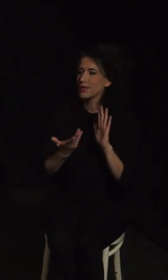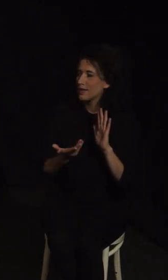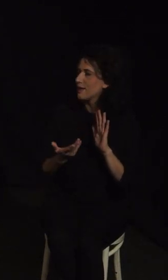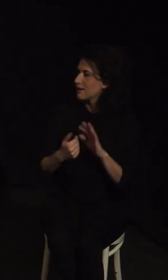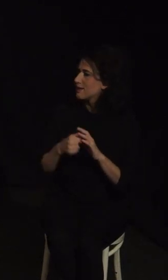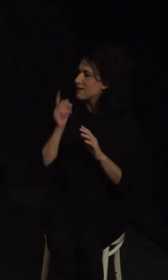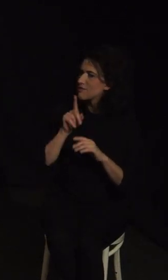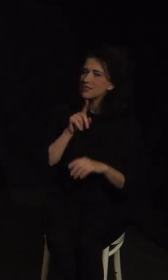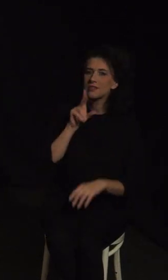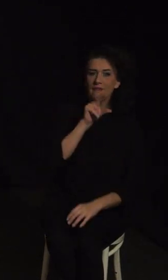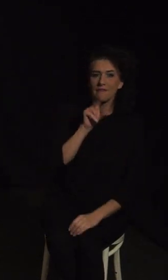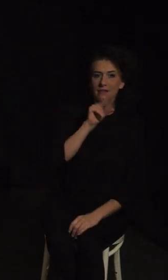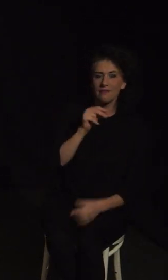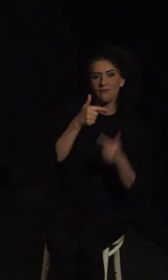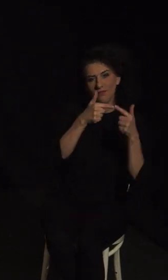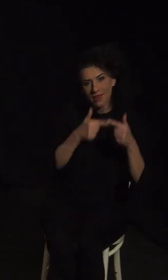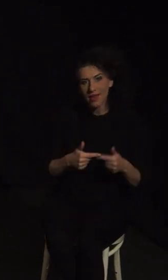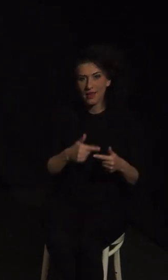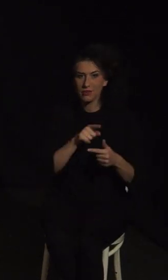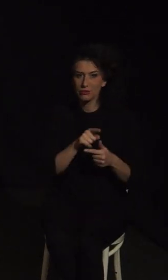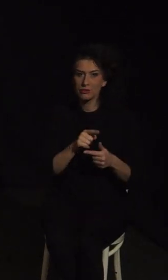Speaking in verse is...